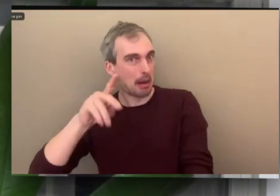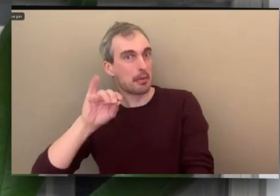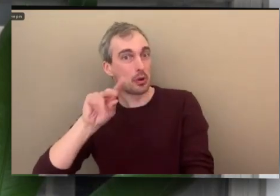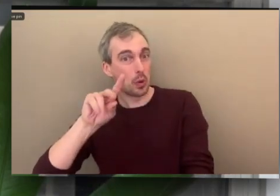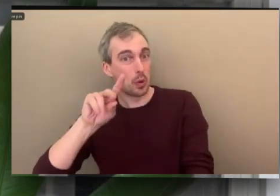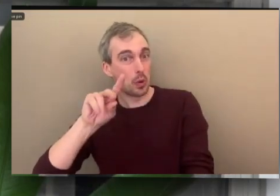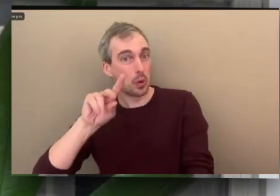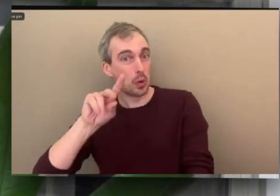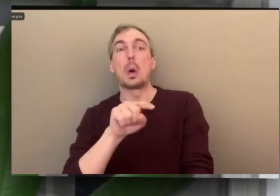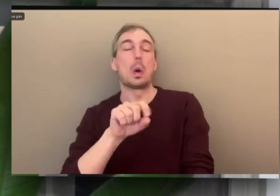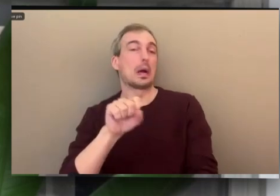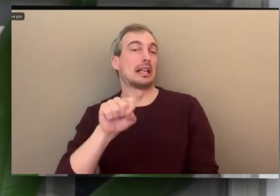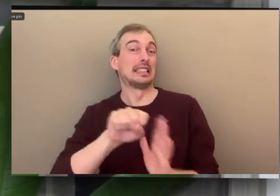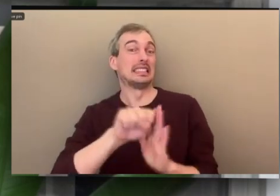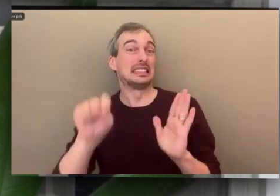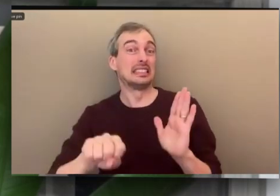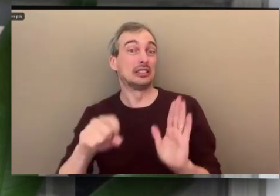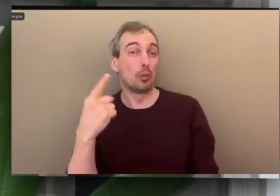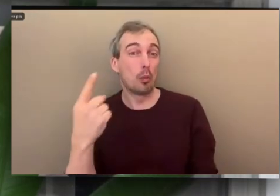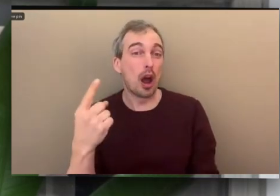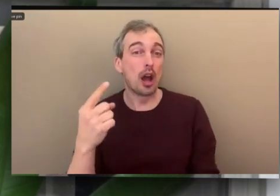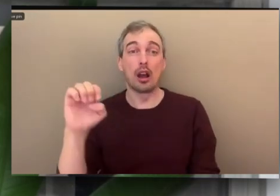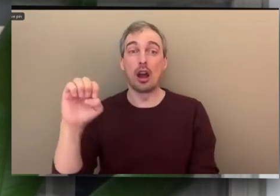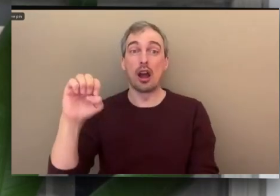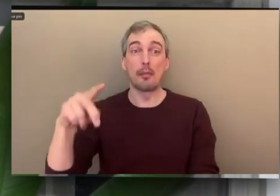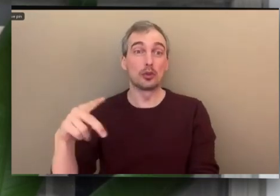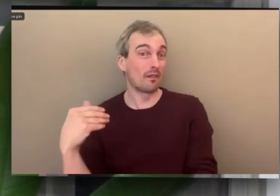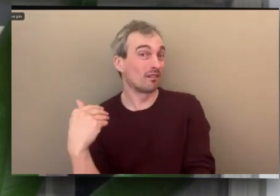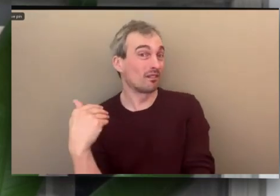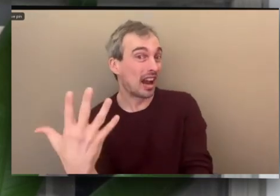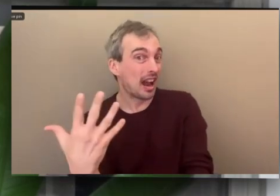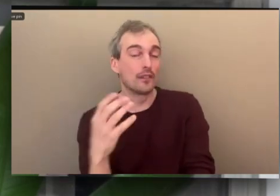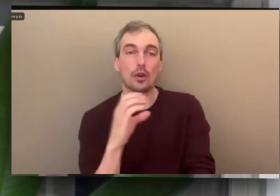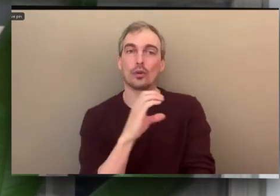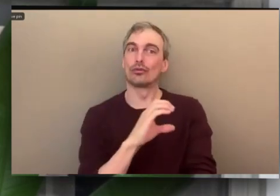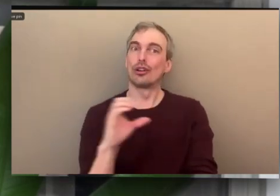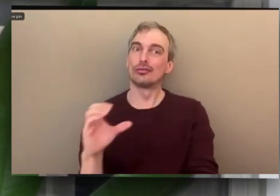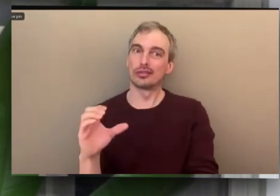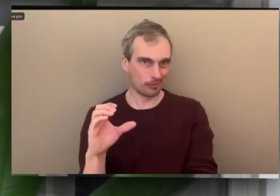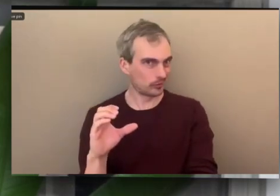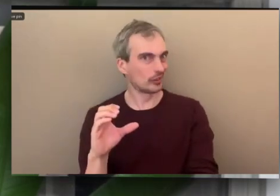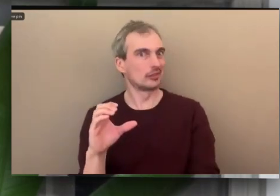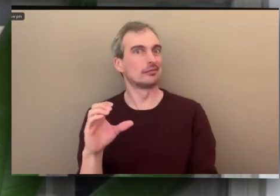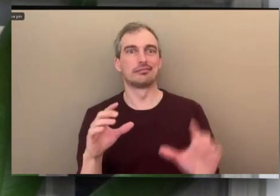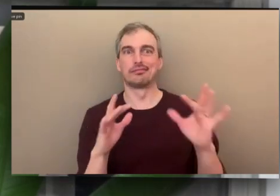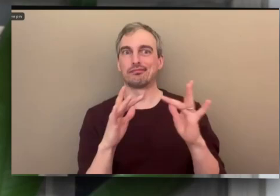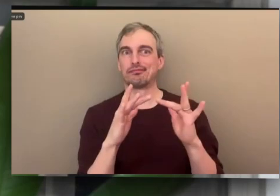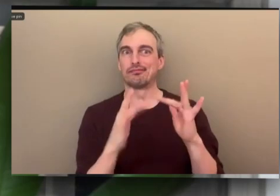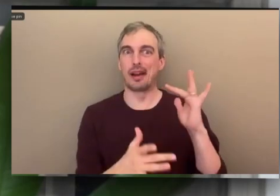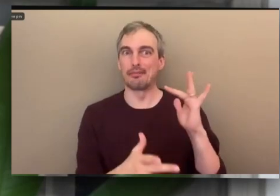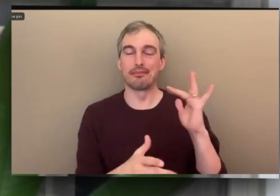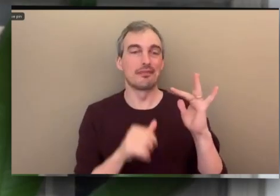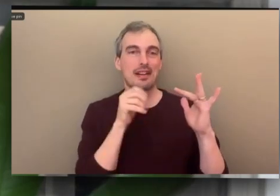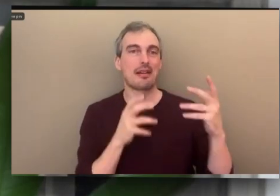The closed captioning was not matching up with the sound. And we went back to that content provider, we shared it with them, we gave them